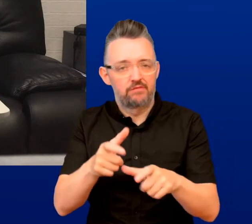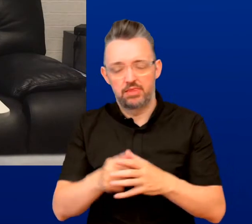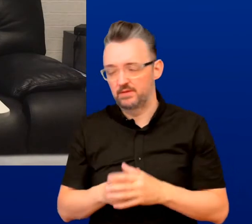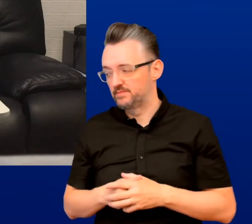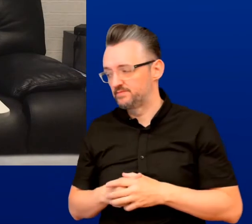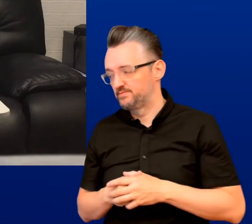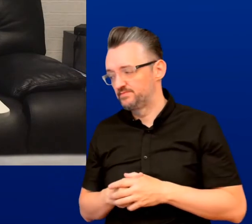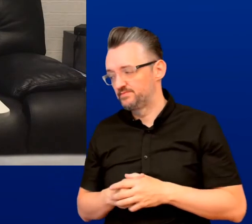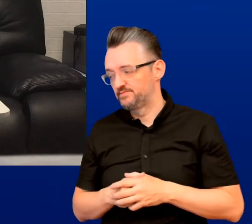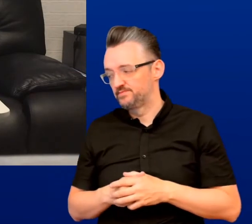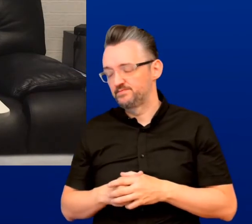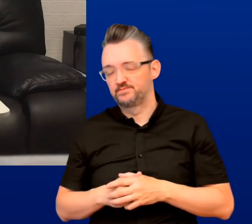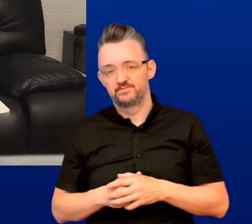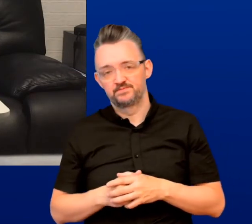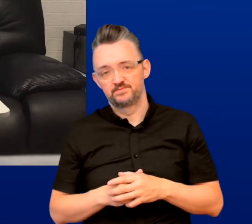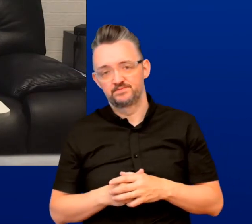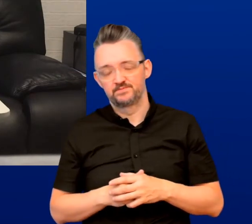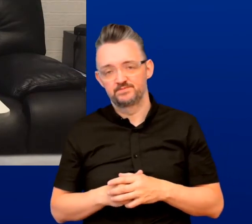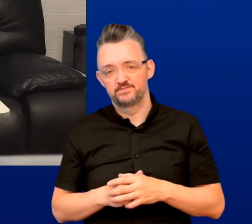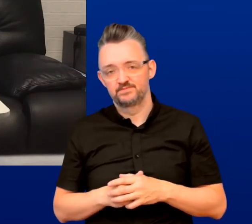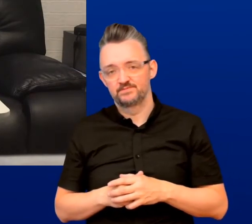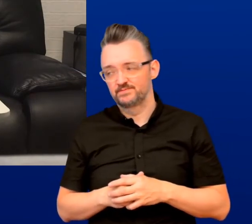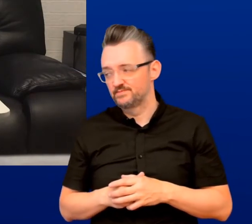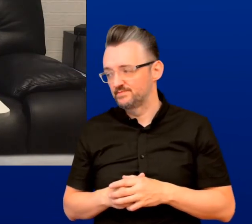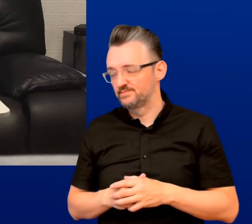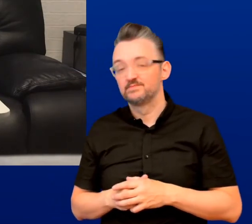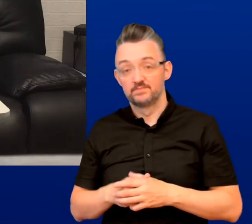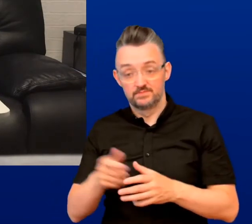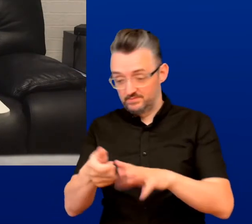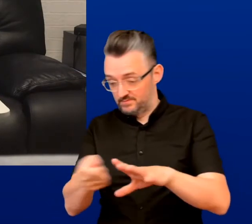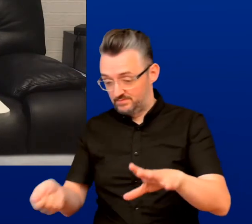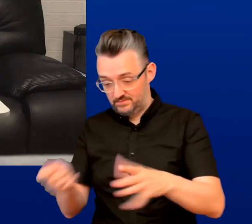at the edge of it. Then put it away safely out of